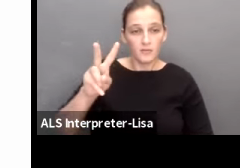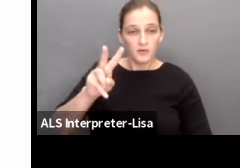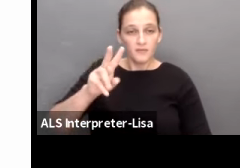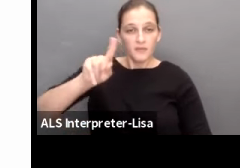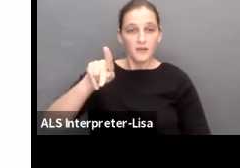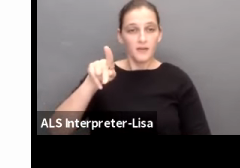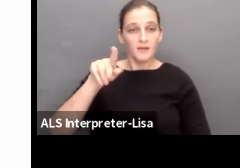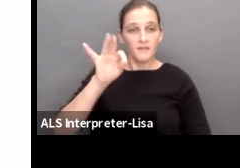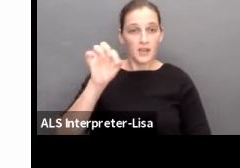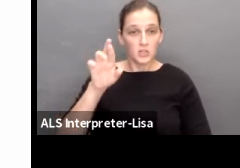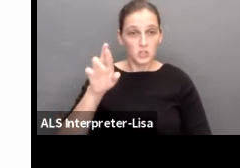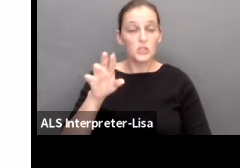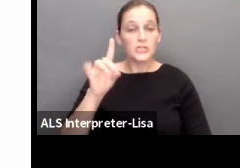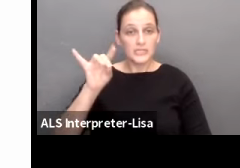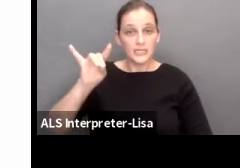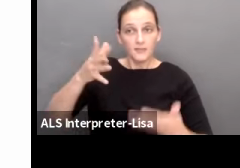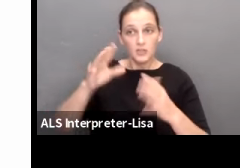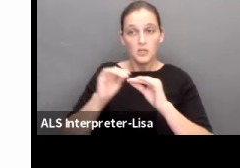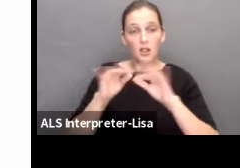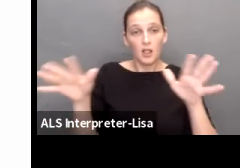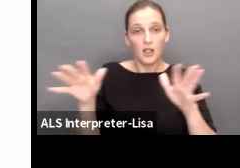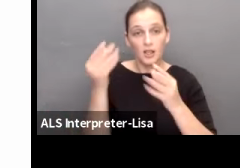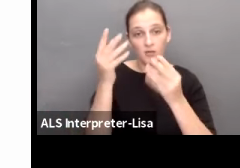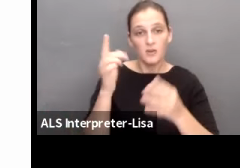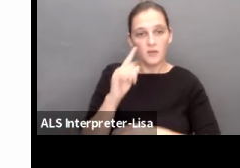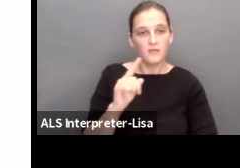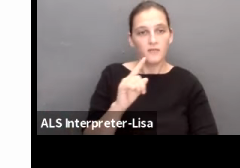information for five to 11 year old's to be vaccinated